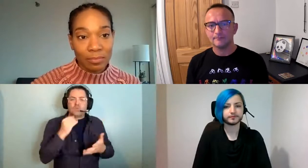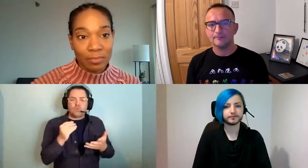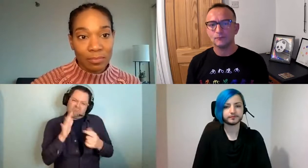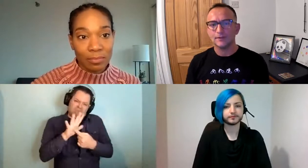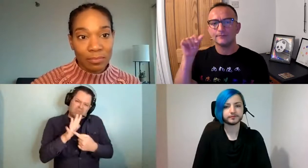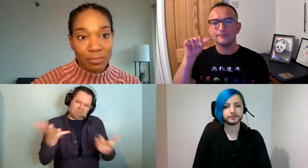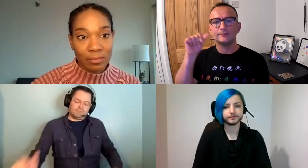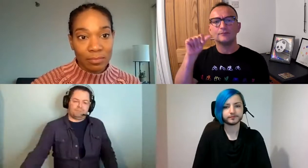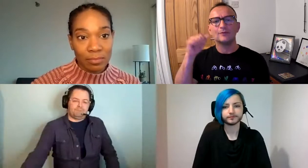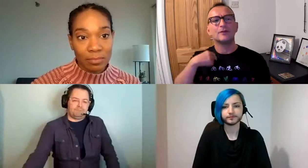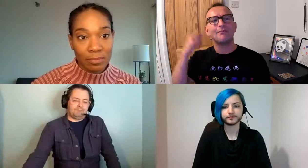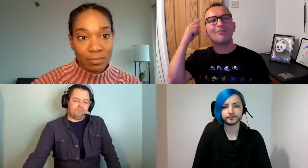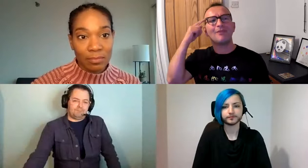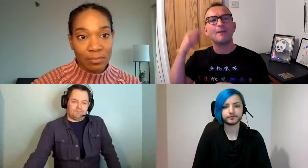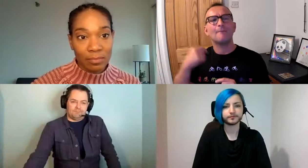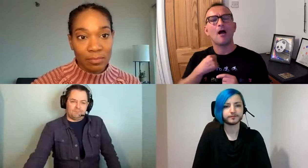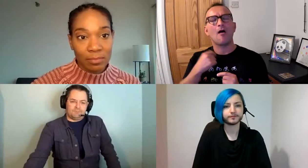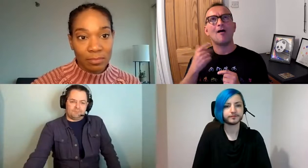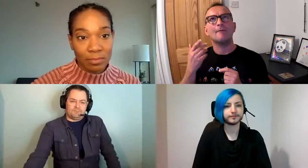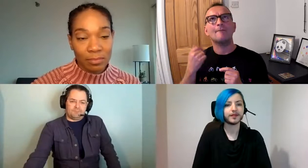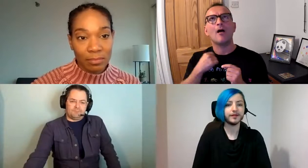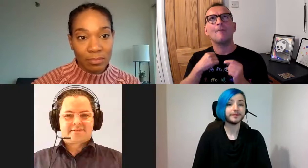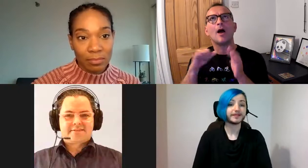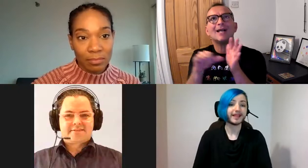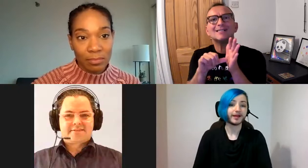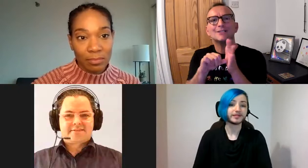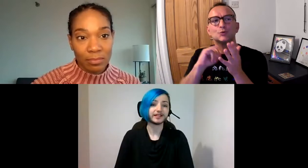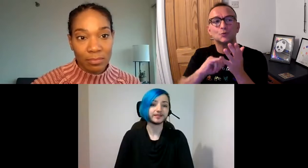obviously we have got all of this you know, vocabulary